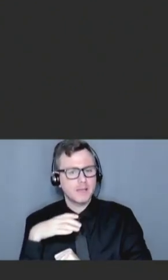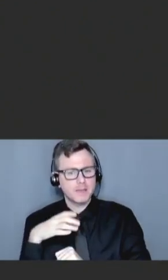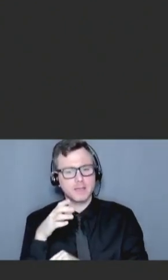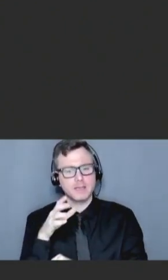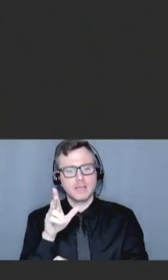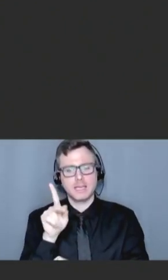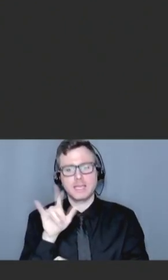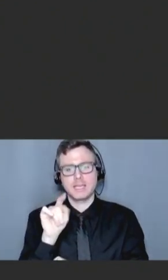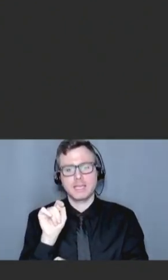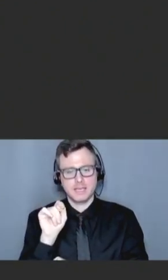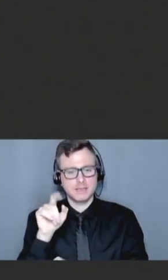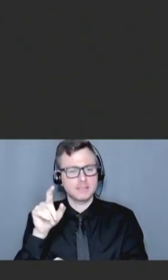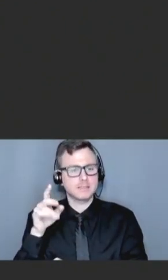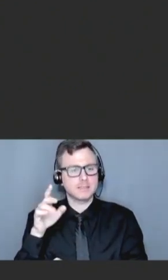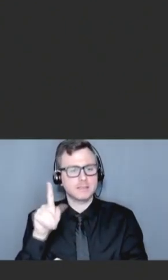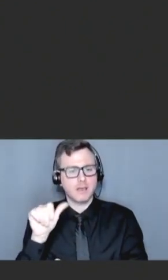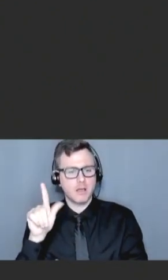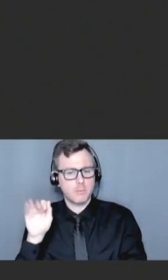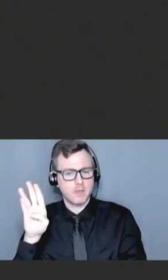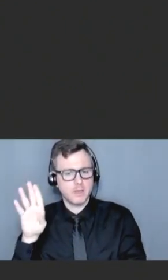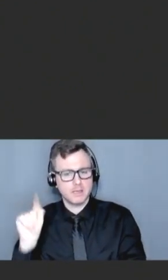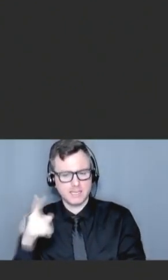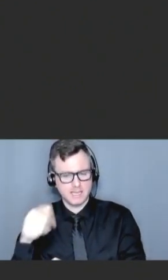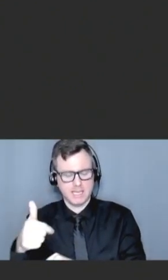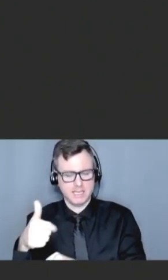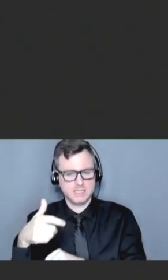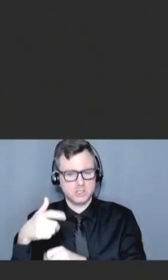who's the VaST chair. If we'll go to the next slide, please.